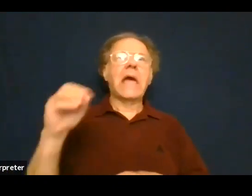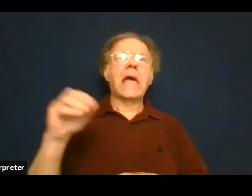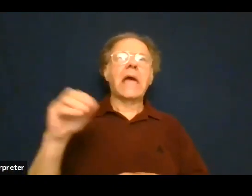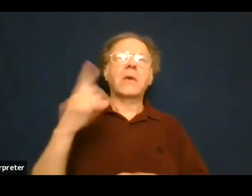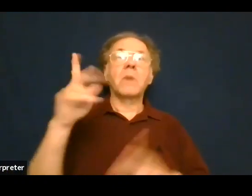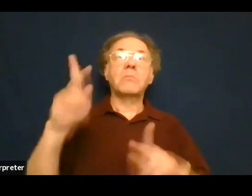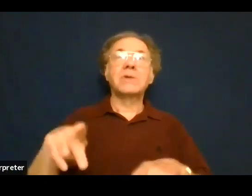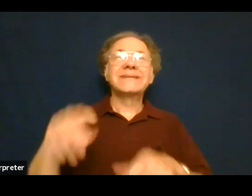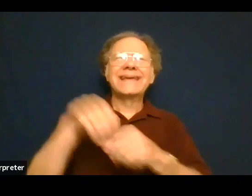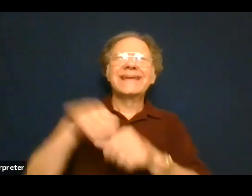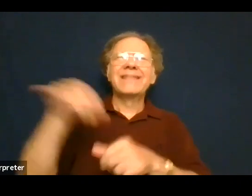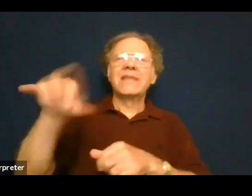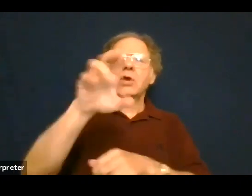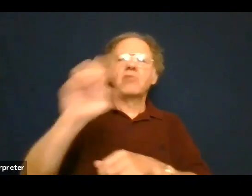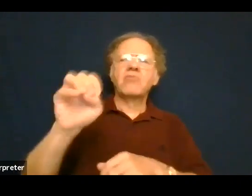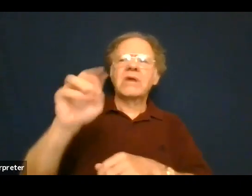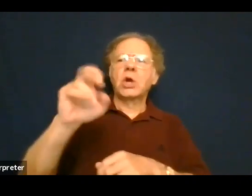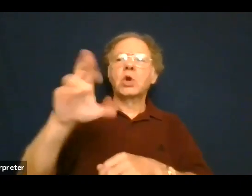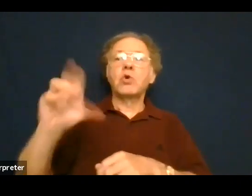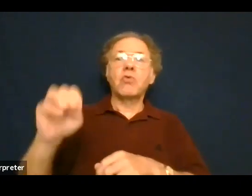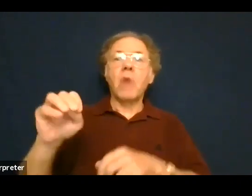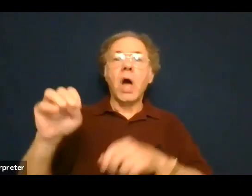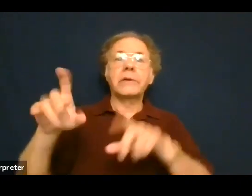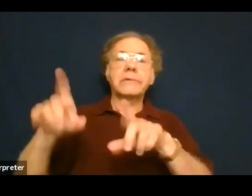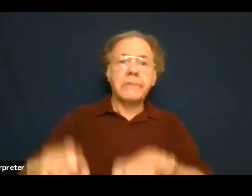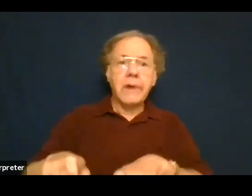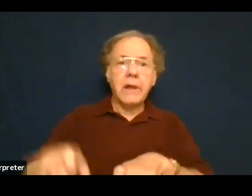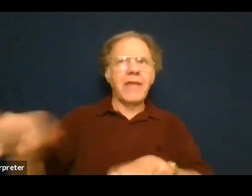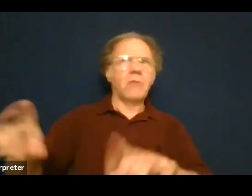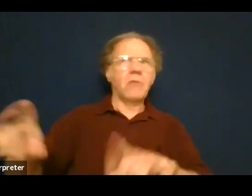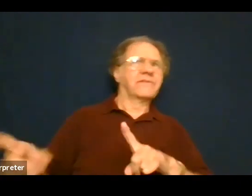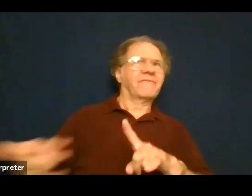So that was a firsthand observation.